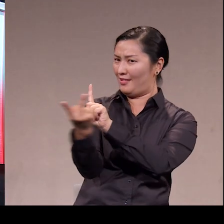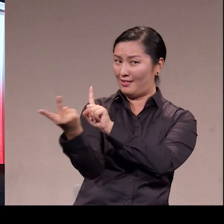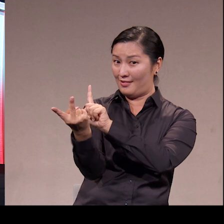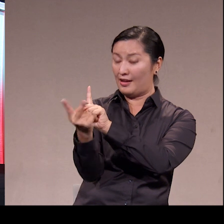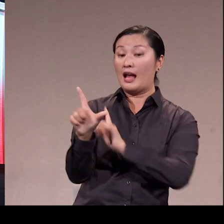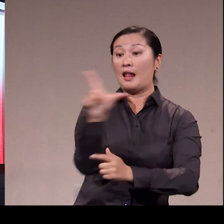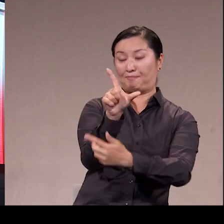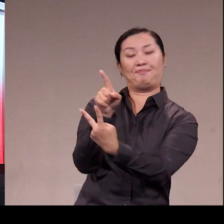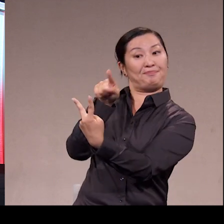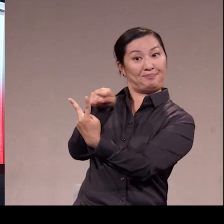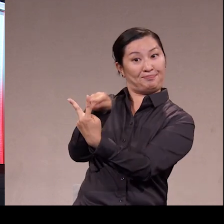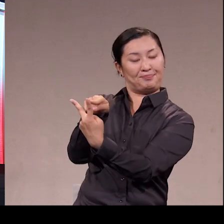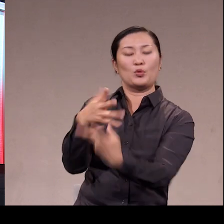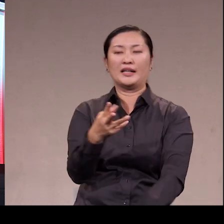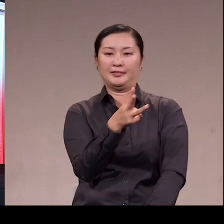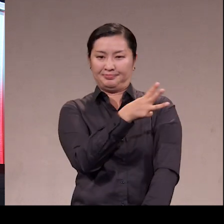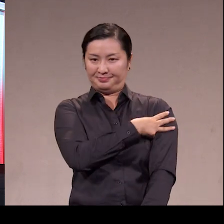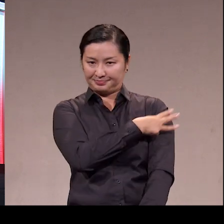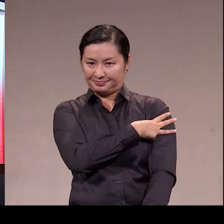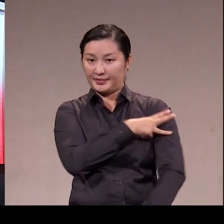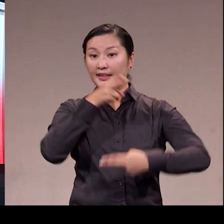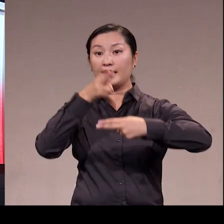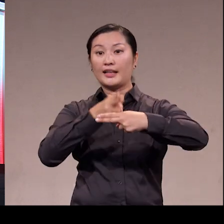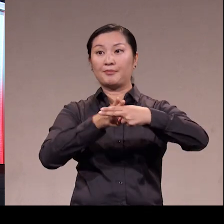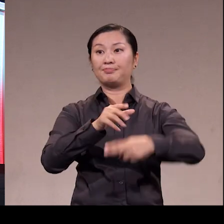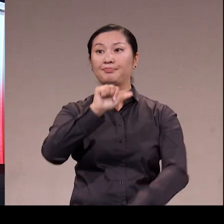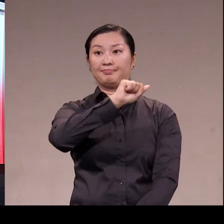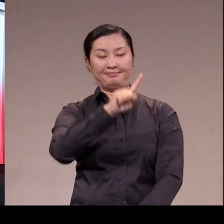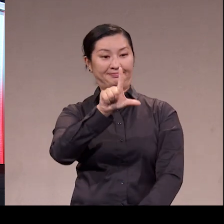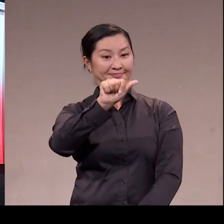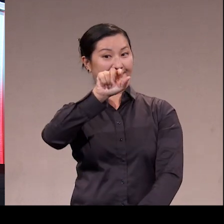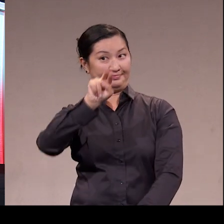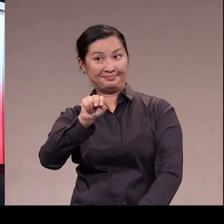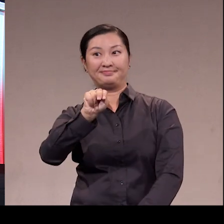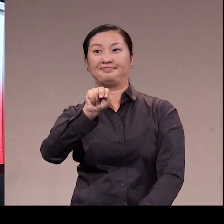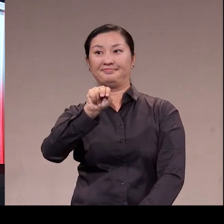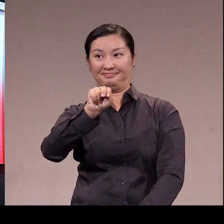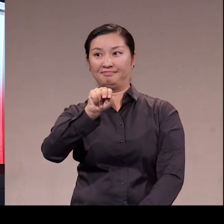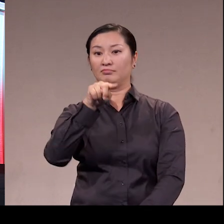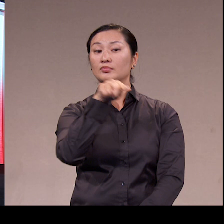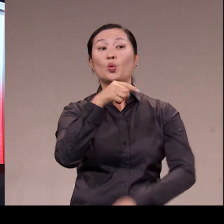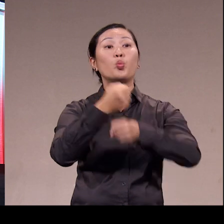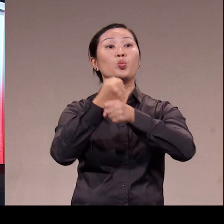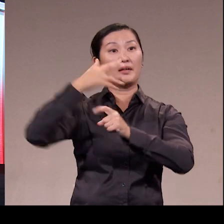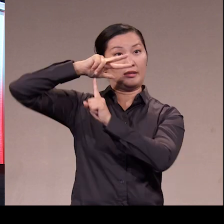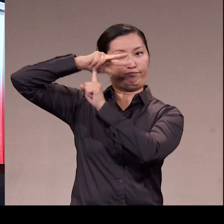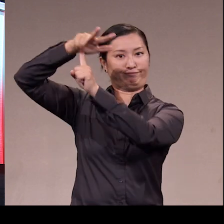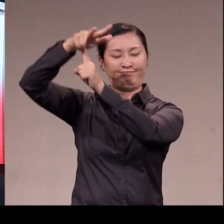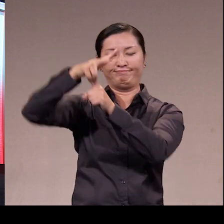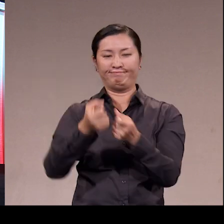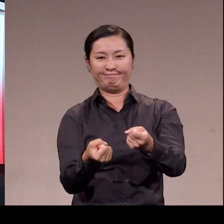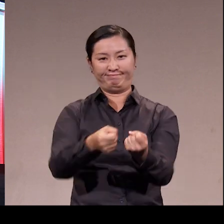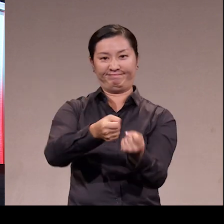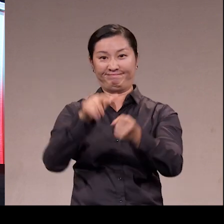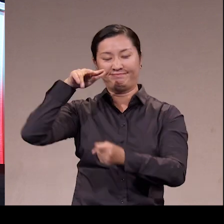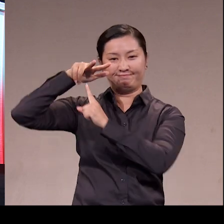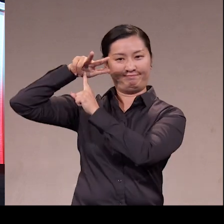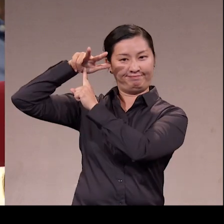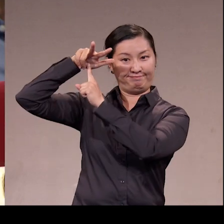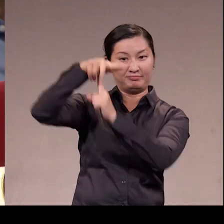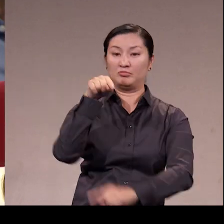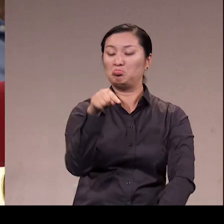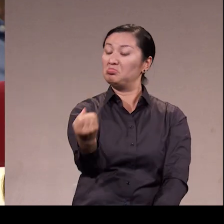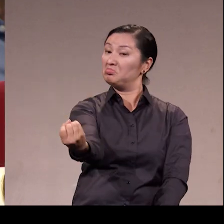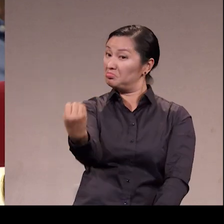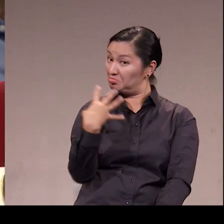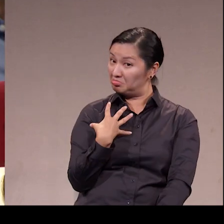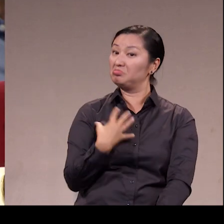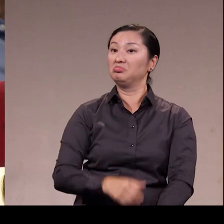He is a Super Puma pilot. Captain Azlan told me